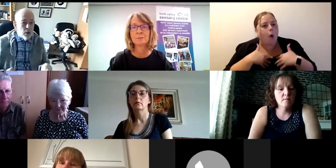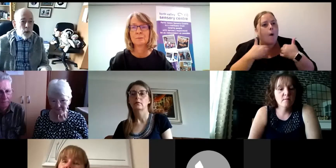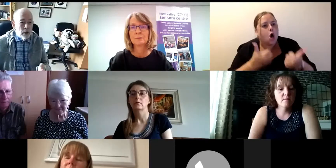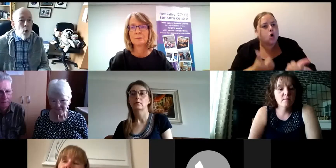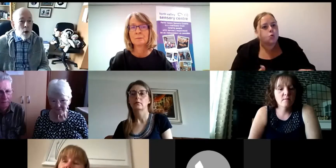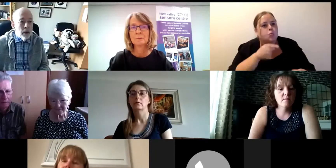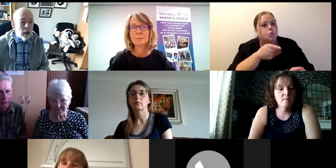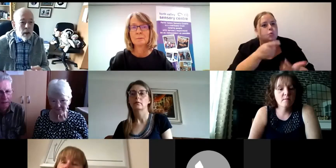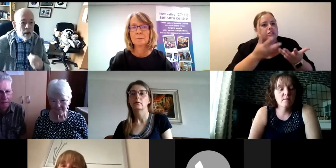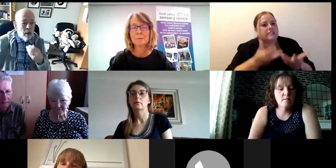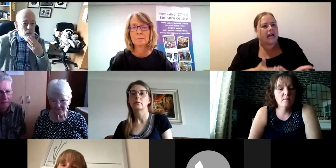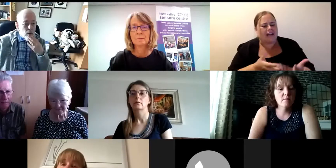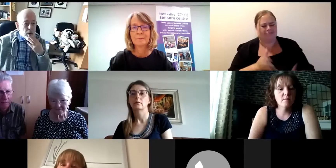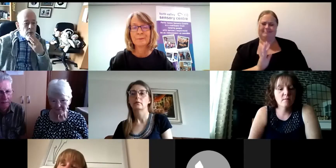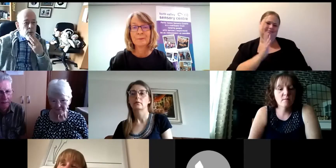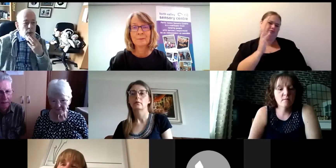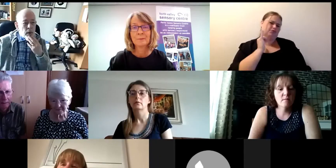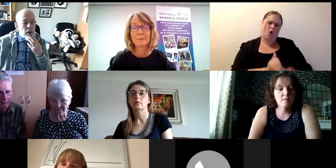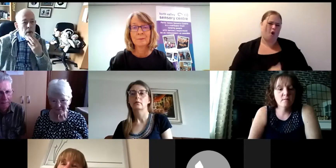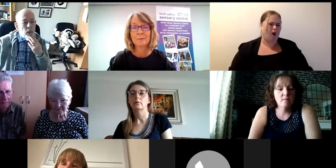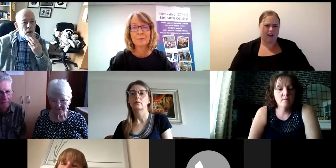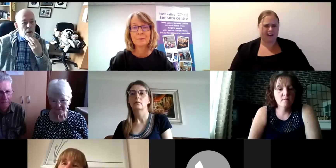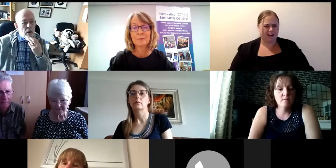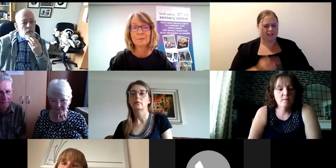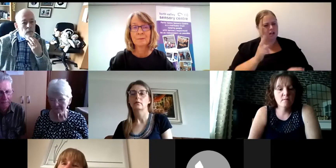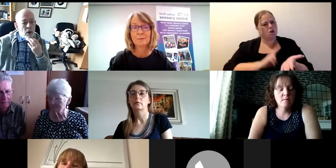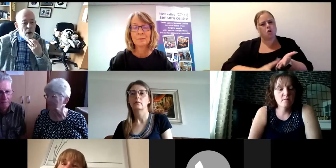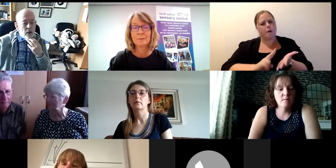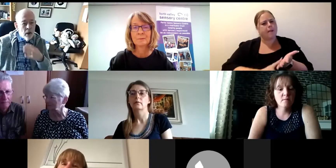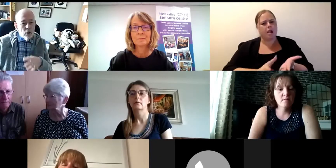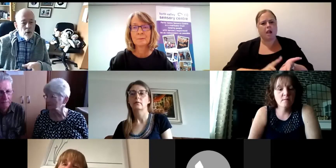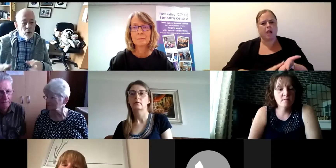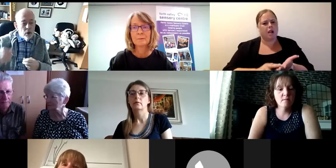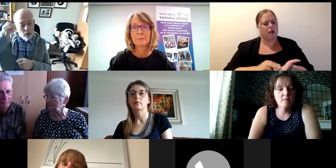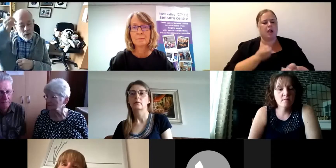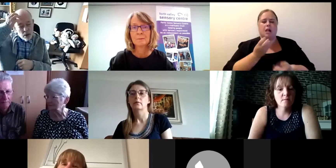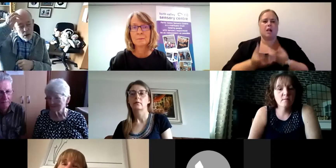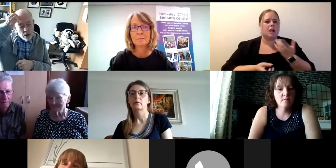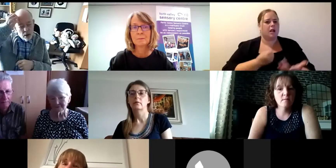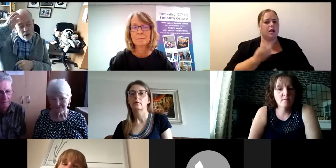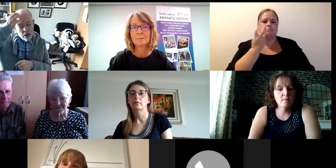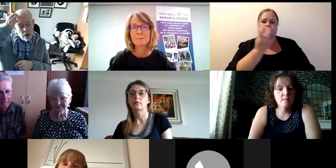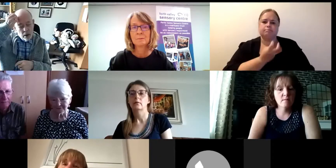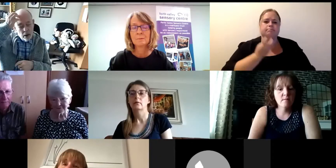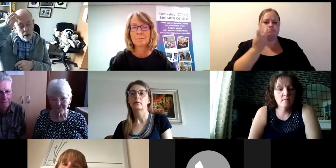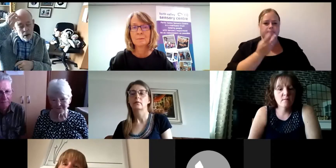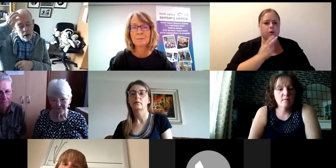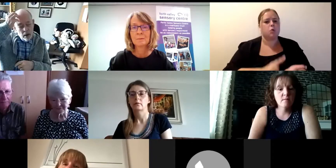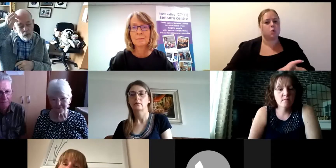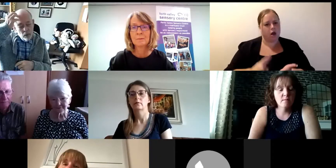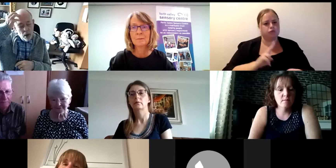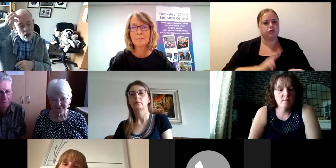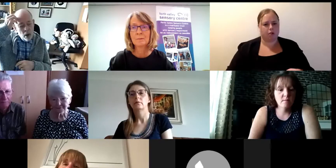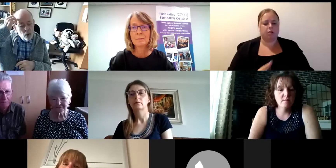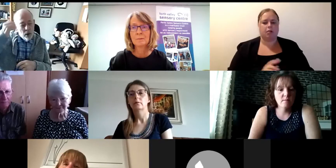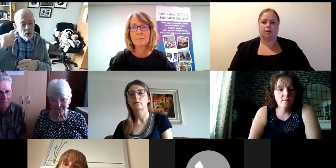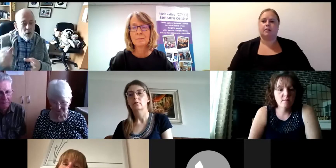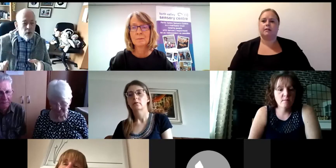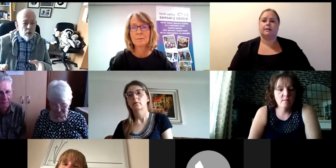You speak normally, because most people can lip read you. Then I go onto demonstrations, and what you do if you lose